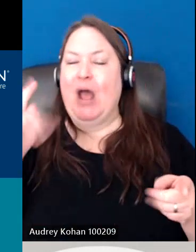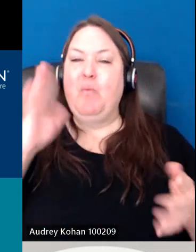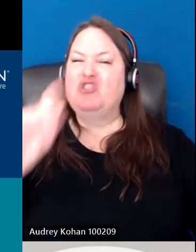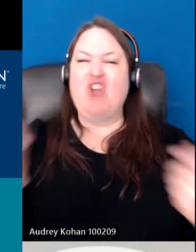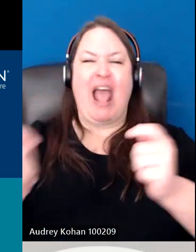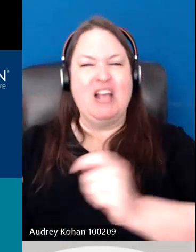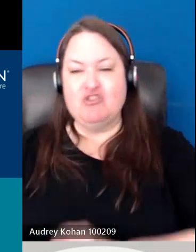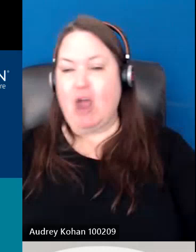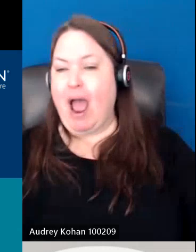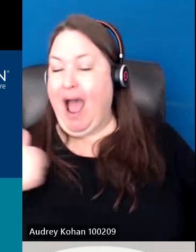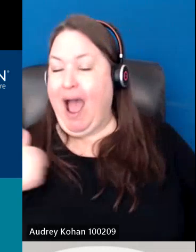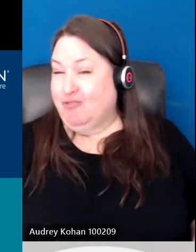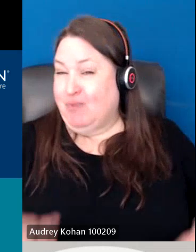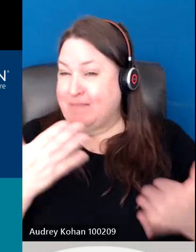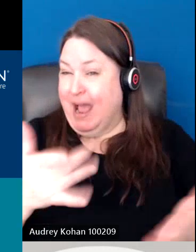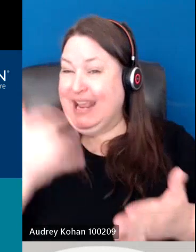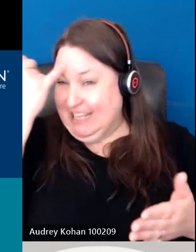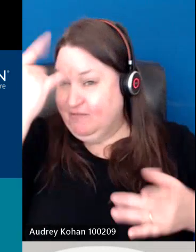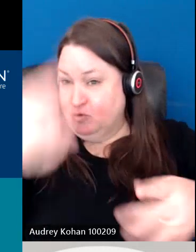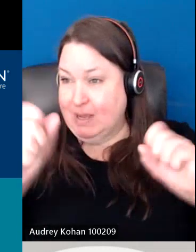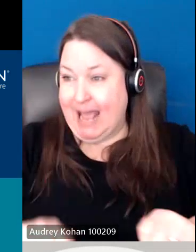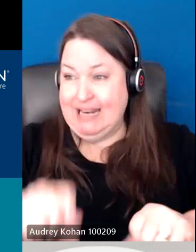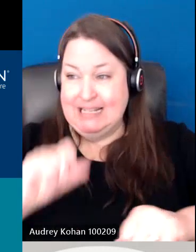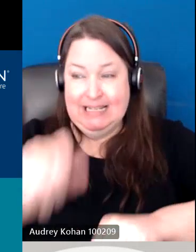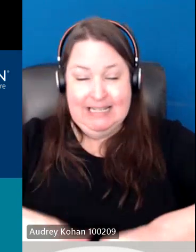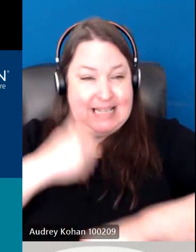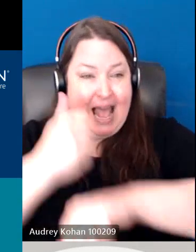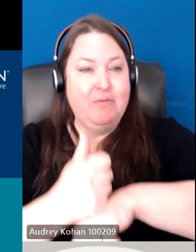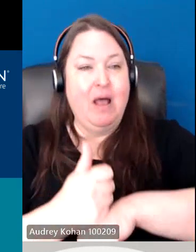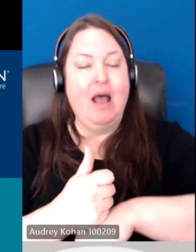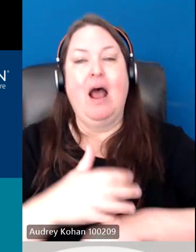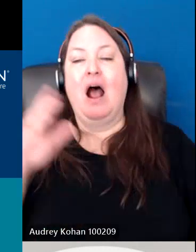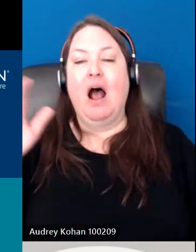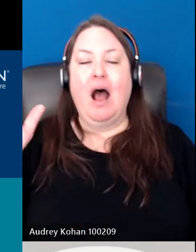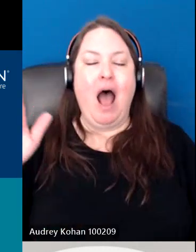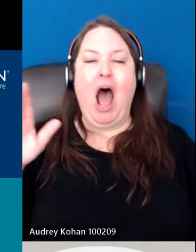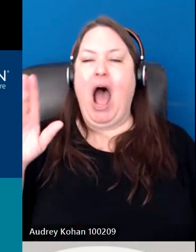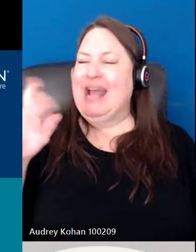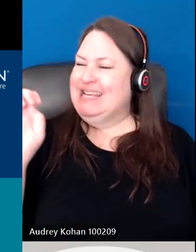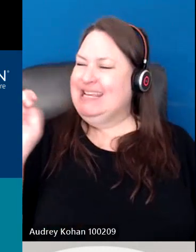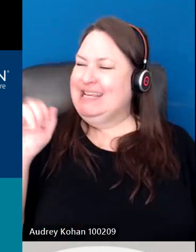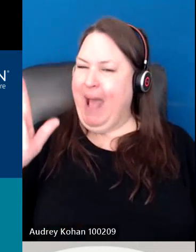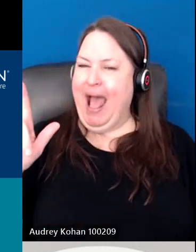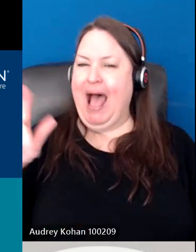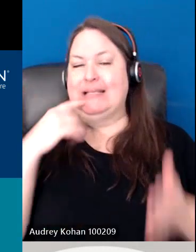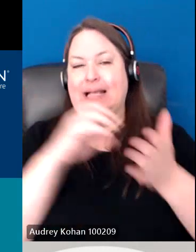I would recommend if you can establish a pseudo email that says section 1557